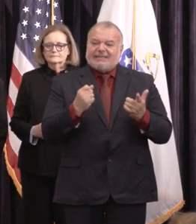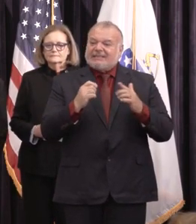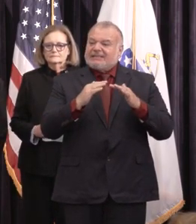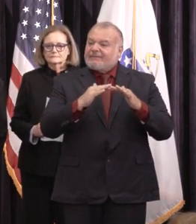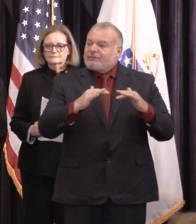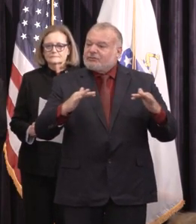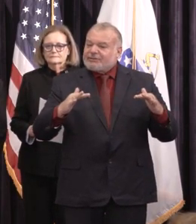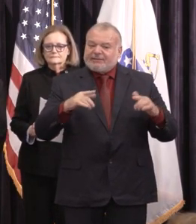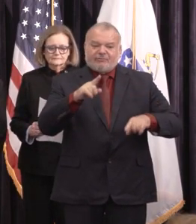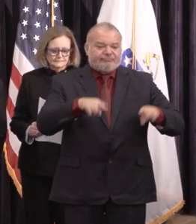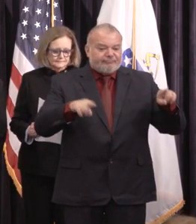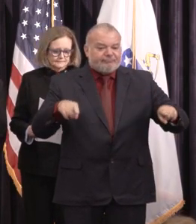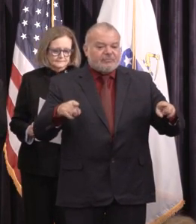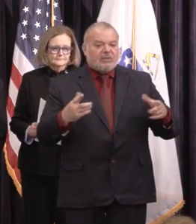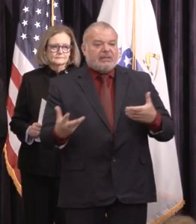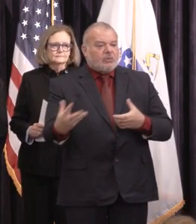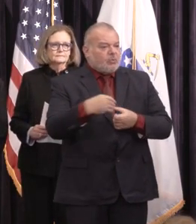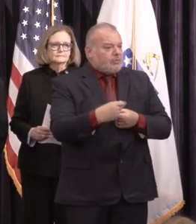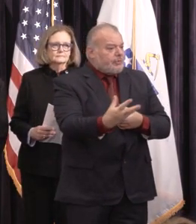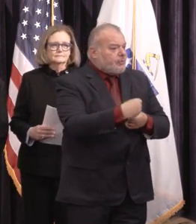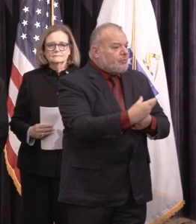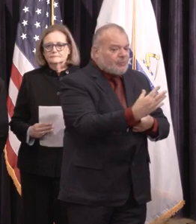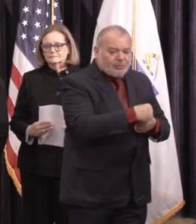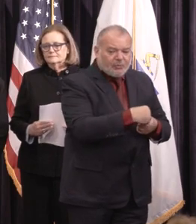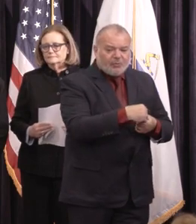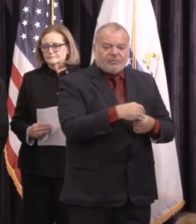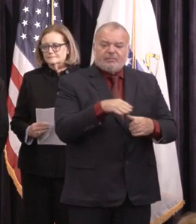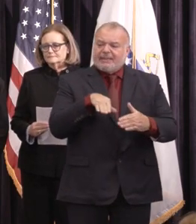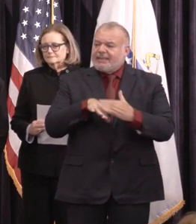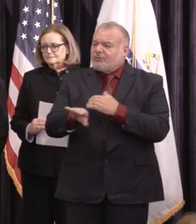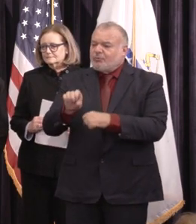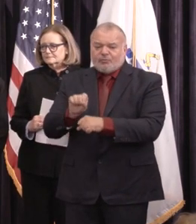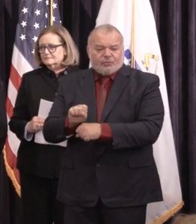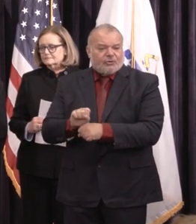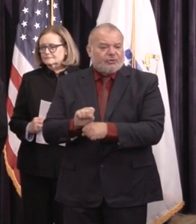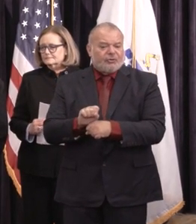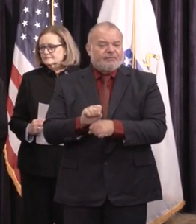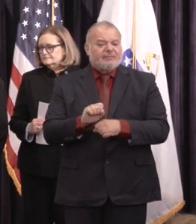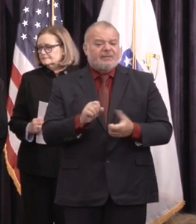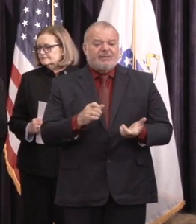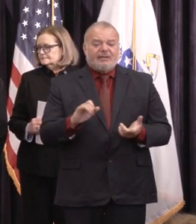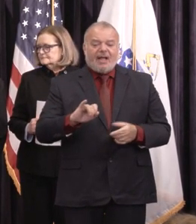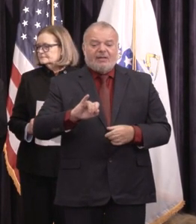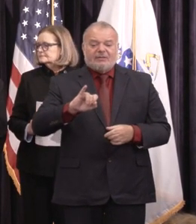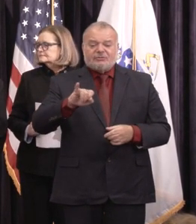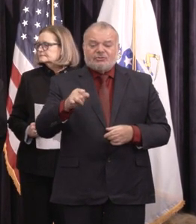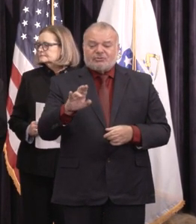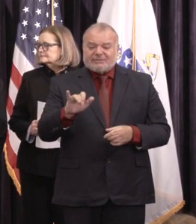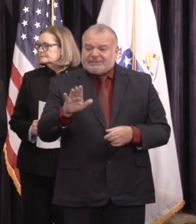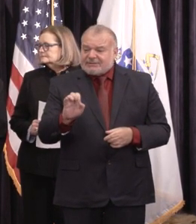it is essential to our need to grow a workforce, strengthen our economy, strengthen communities.